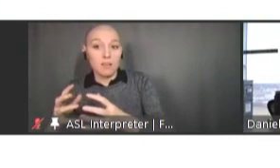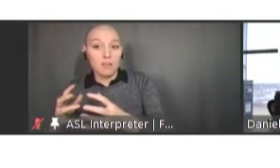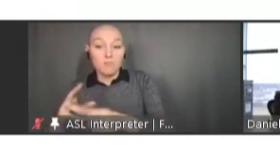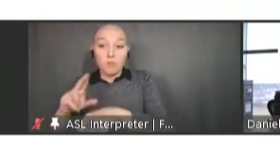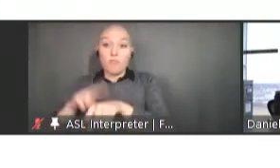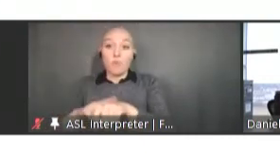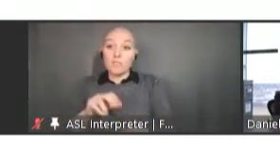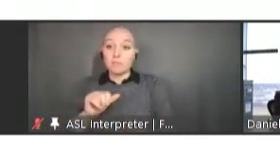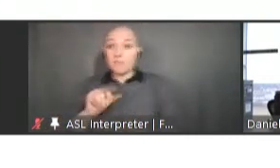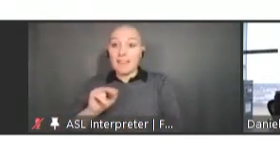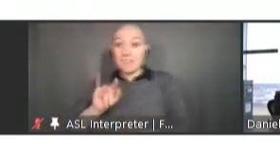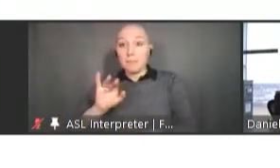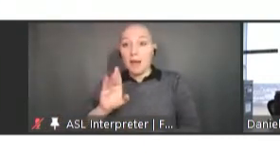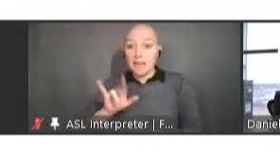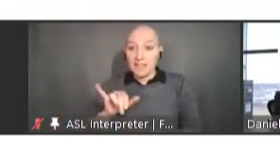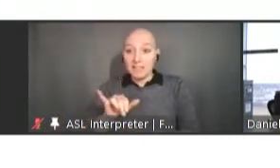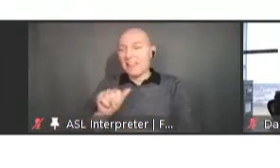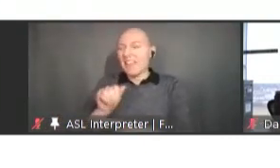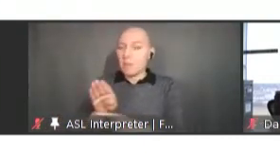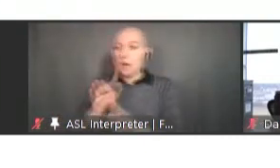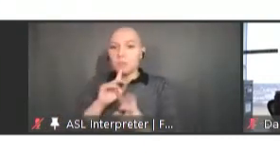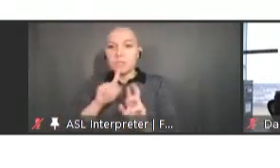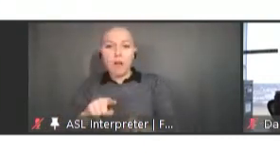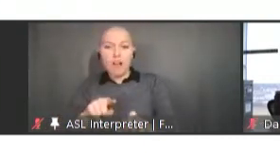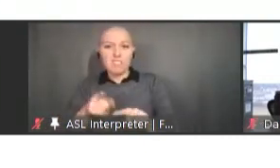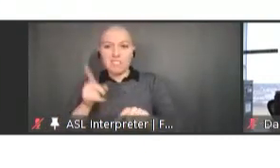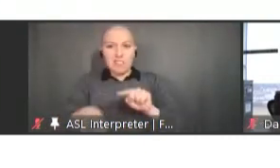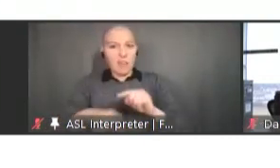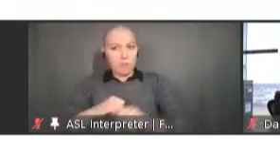Samantha Finstad: Well, that's something that the National Cancer